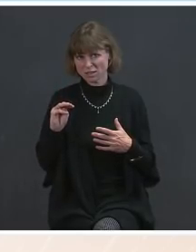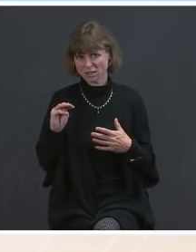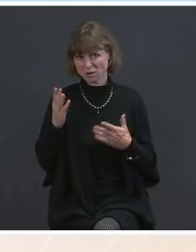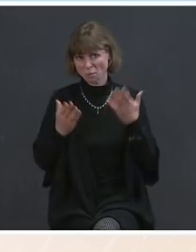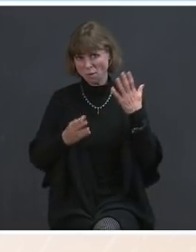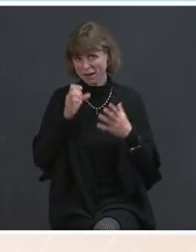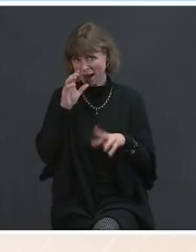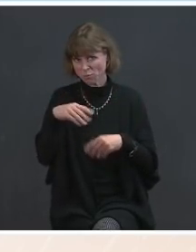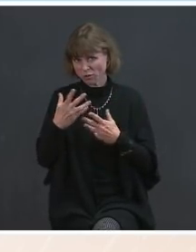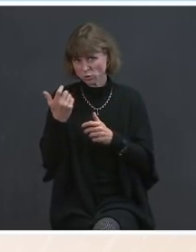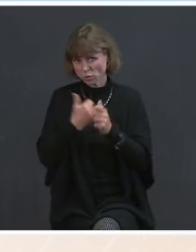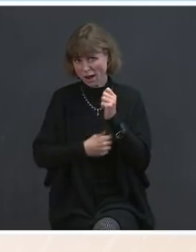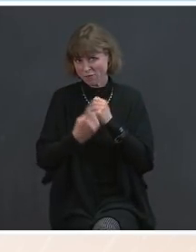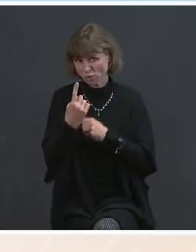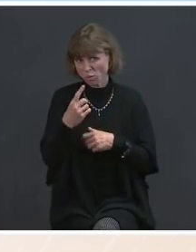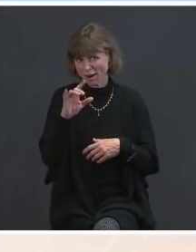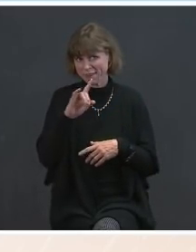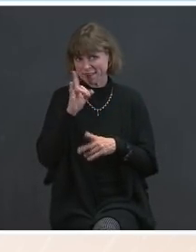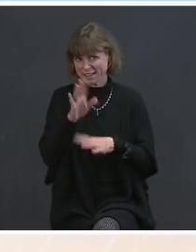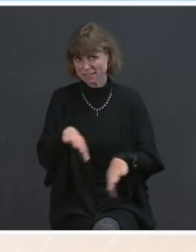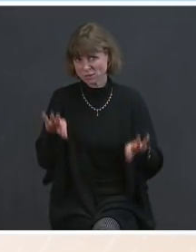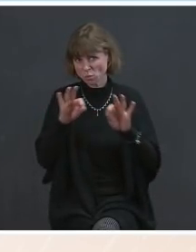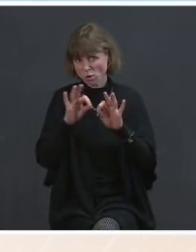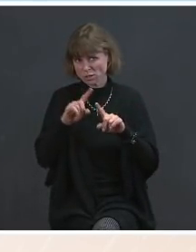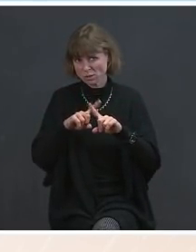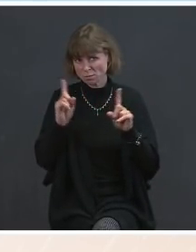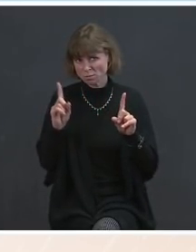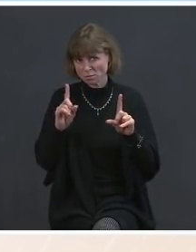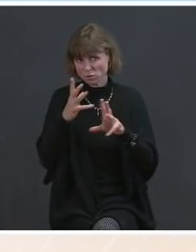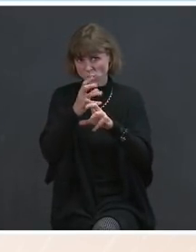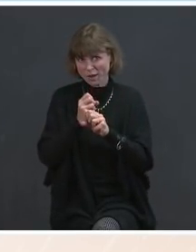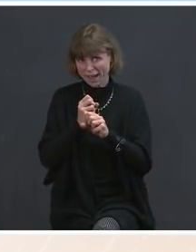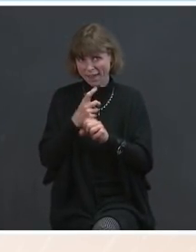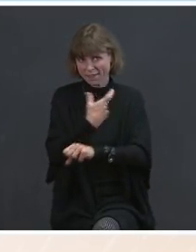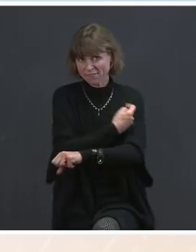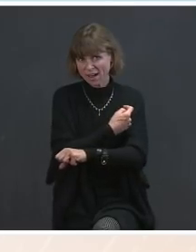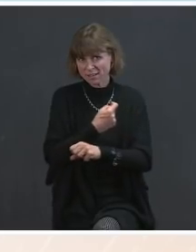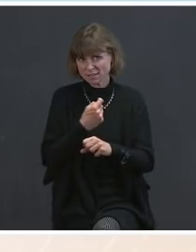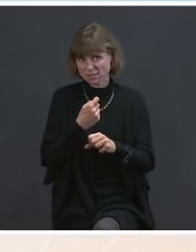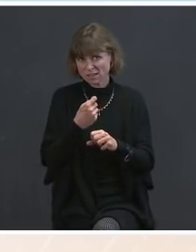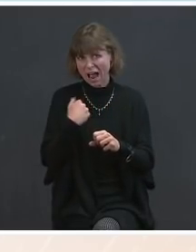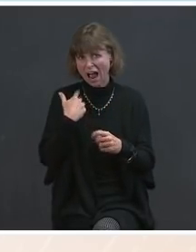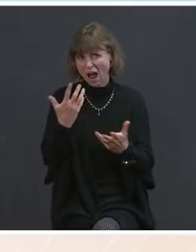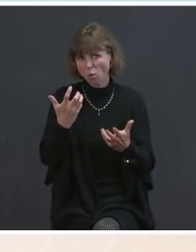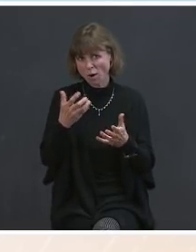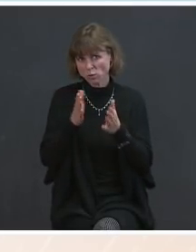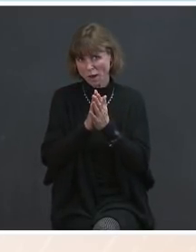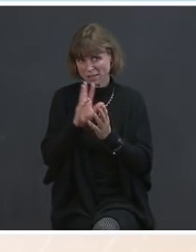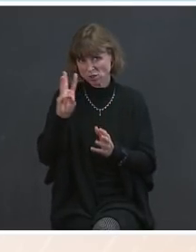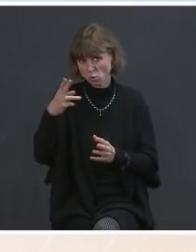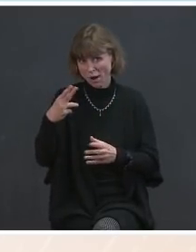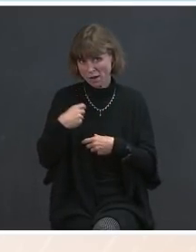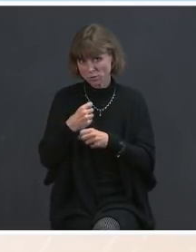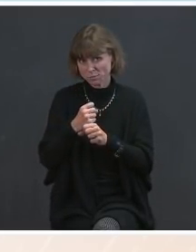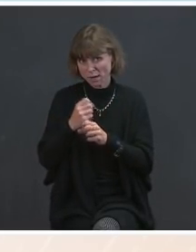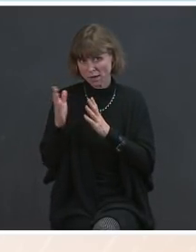kind of, the importance and the benefits of getting the vaccine. So I just wanted to ask if the White House is making plans to try to boost